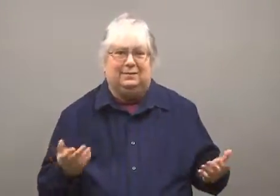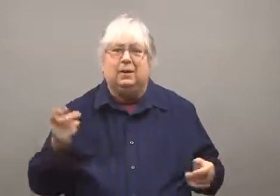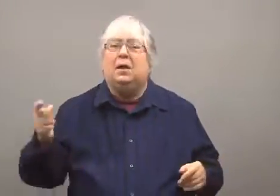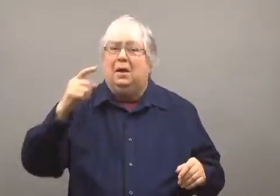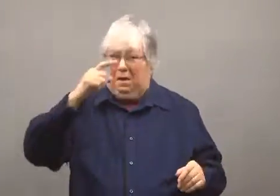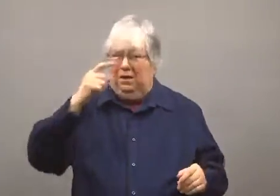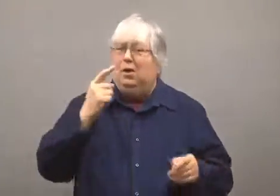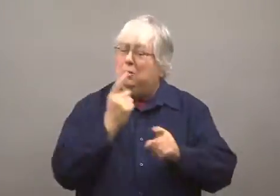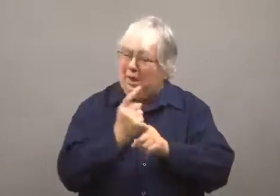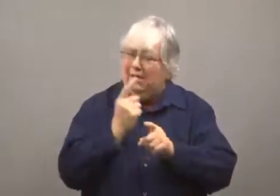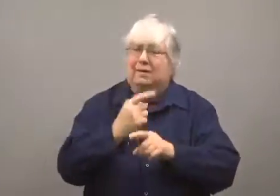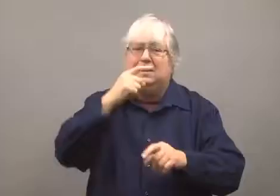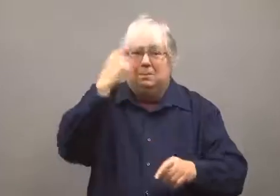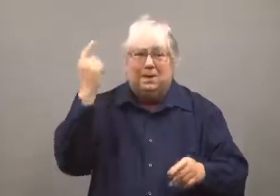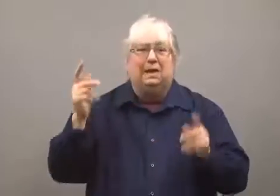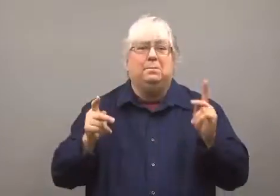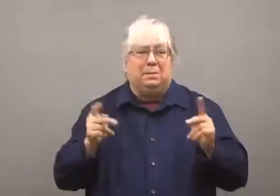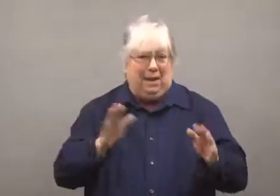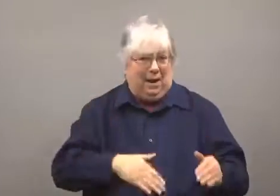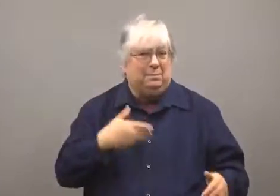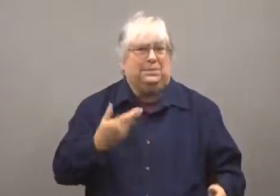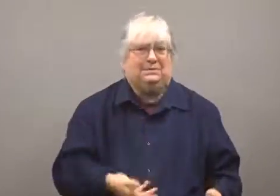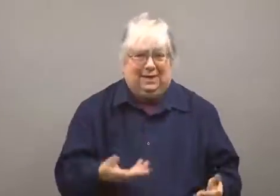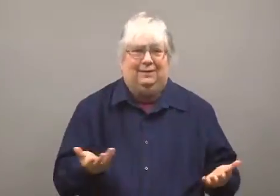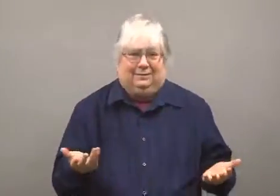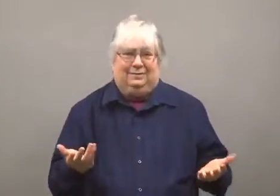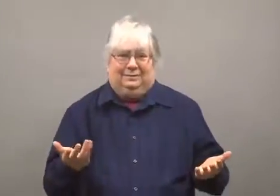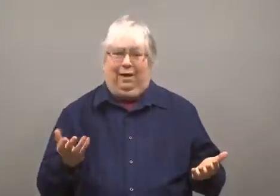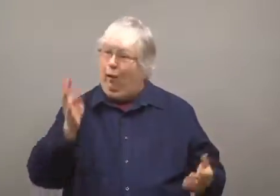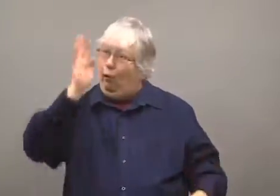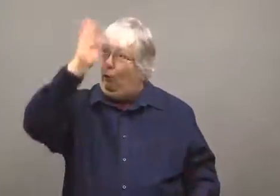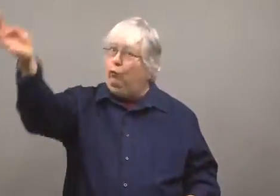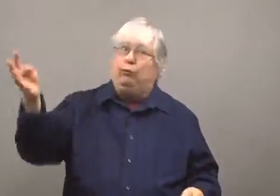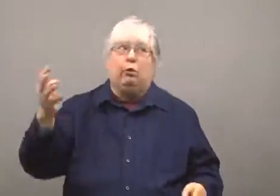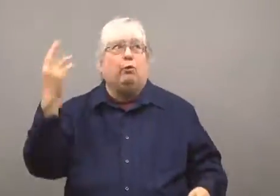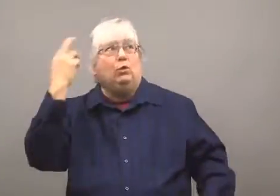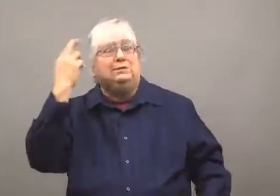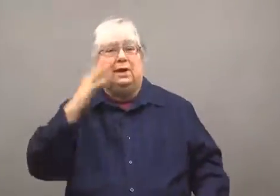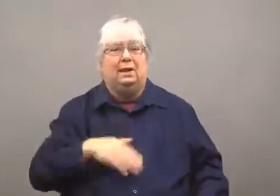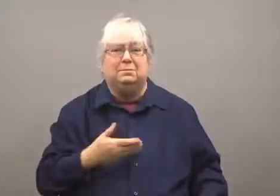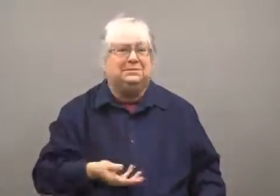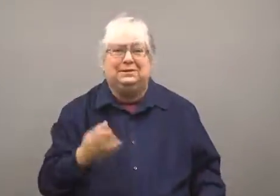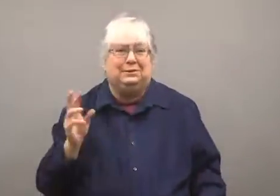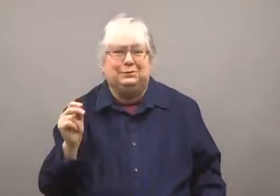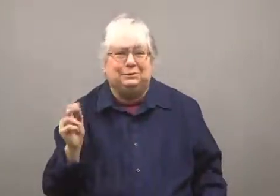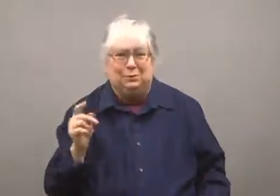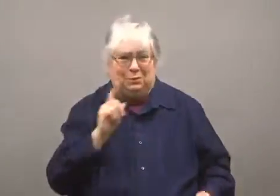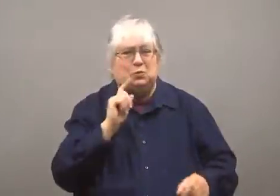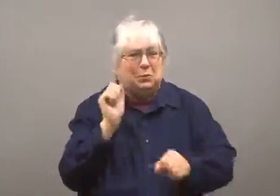He said black people had a right to be upset, this is not a made up issue.